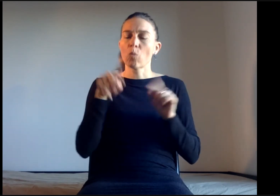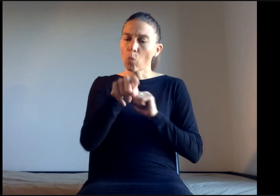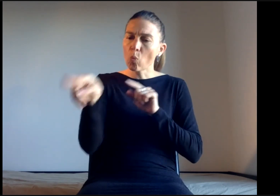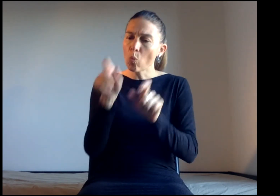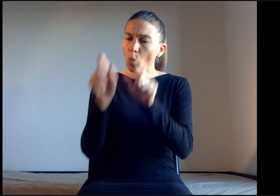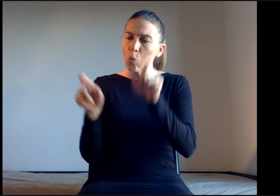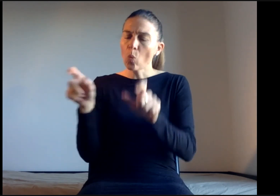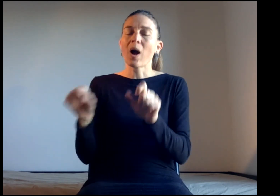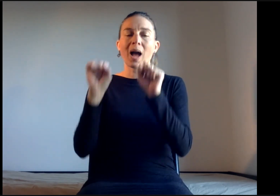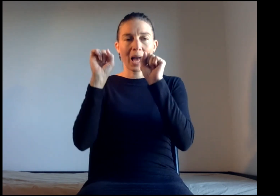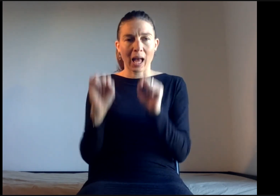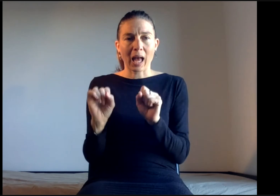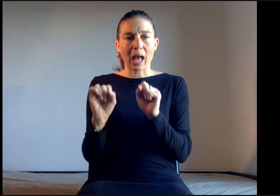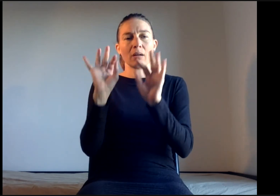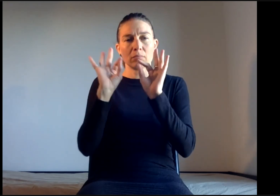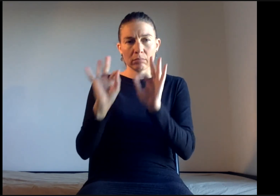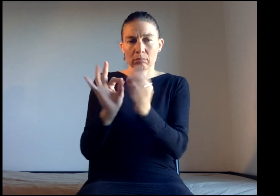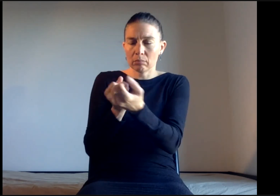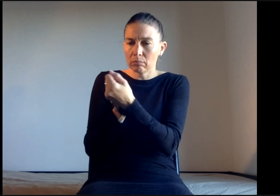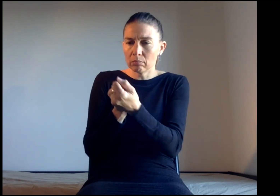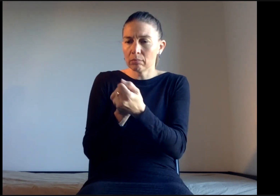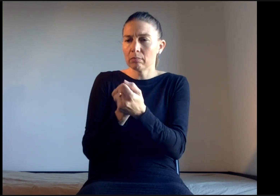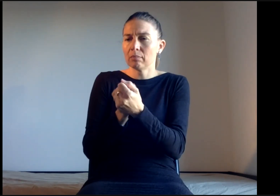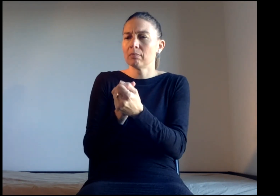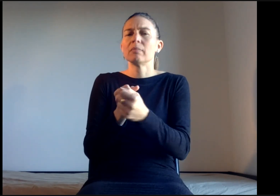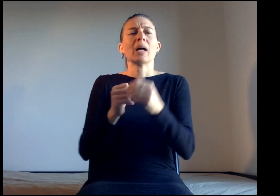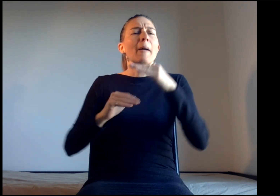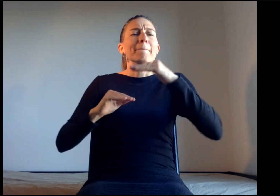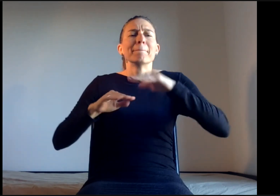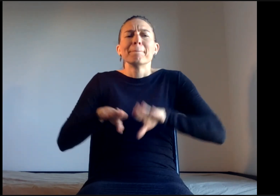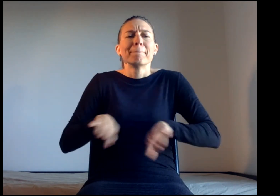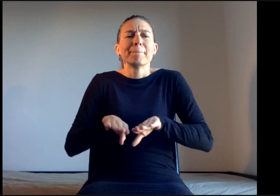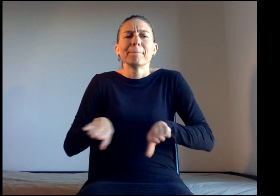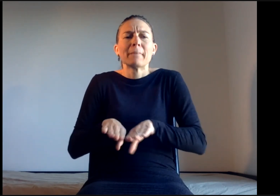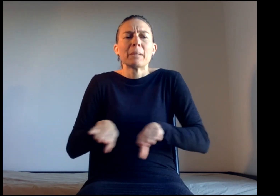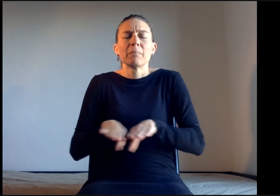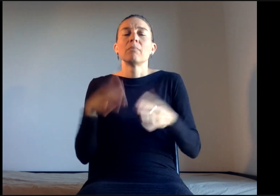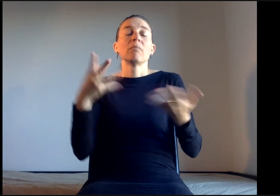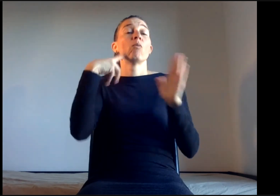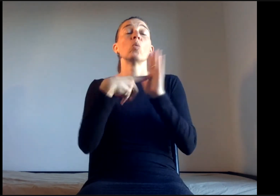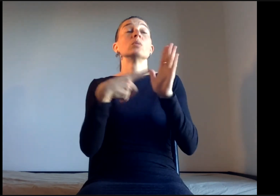so services, carers can provide support as needed.